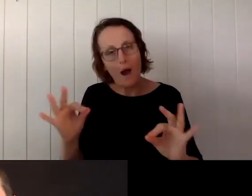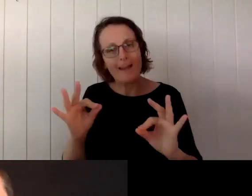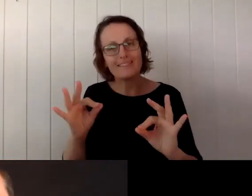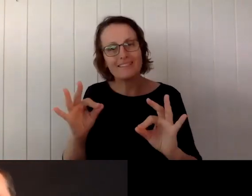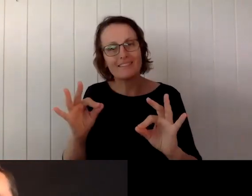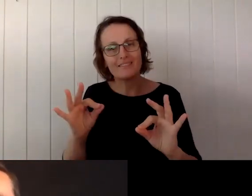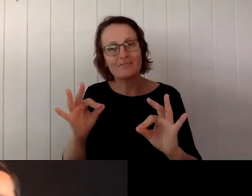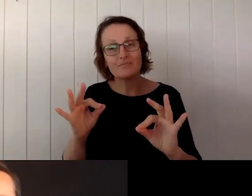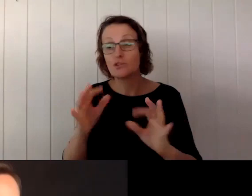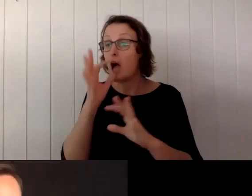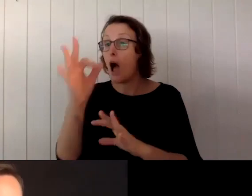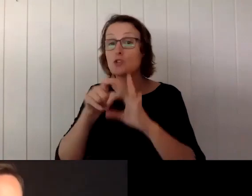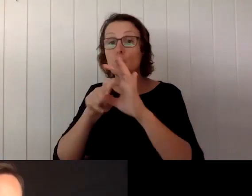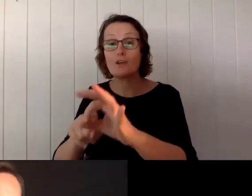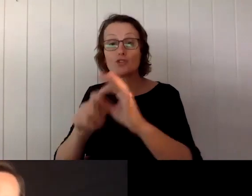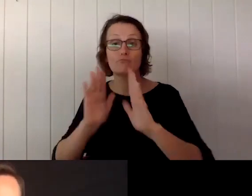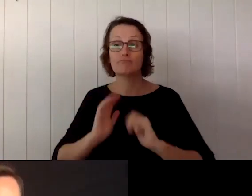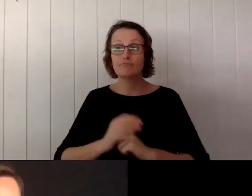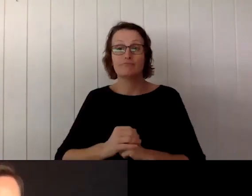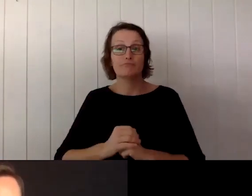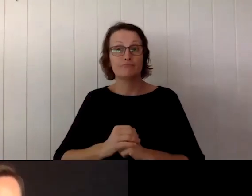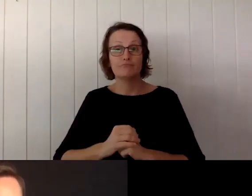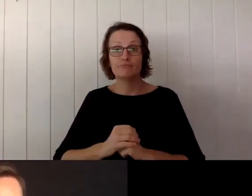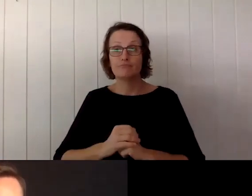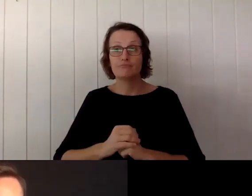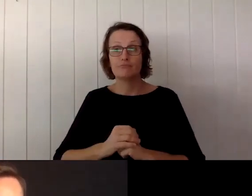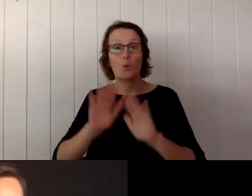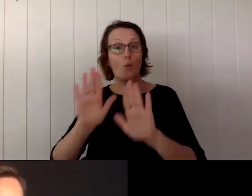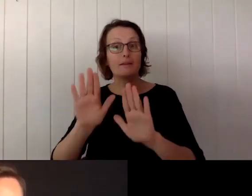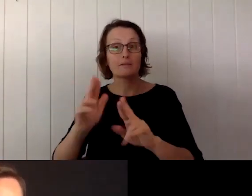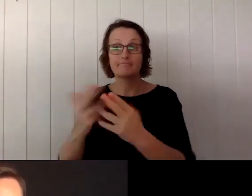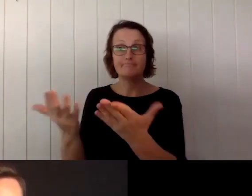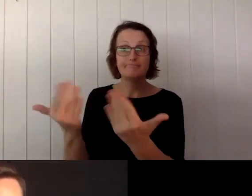questions. And really look to let your people fill the session with